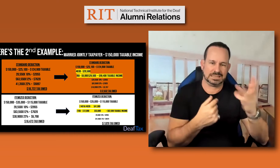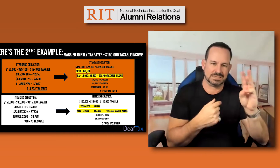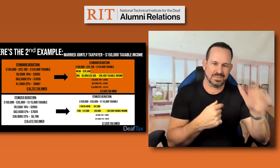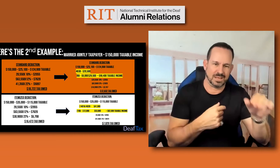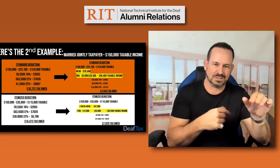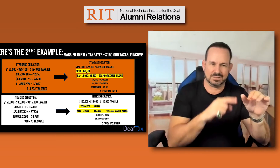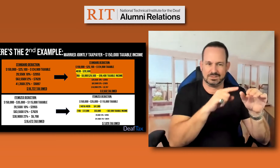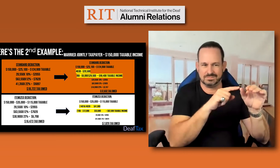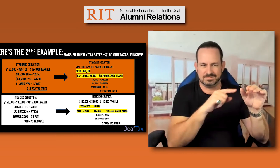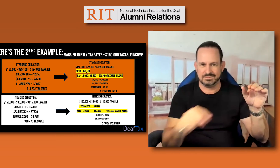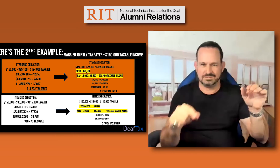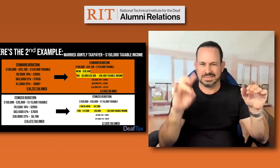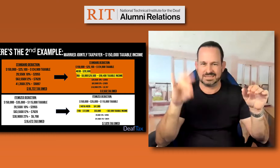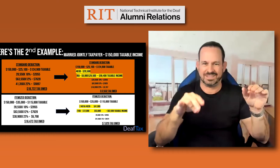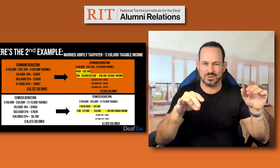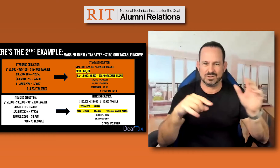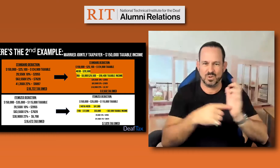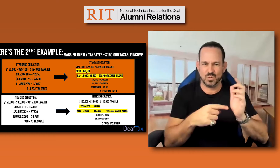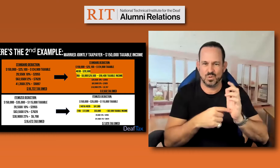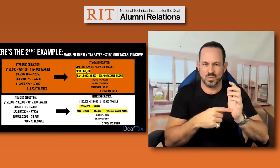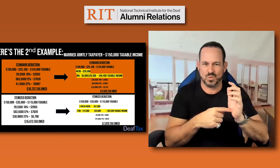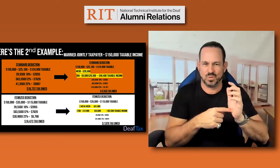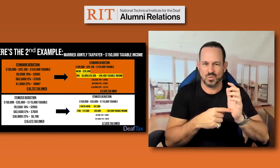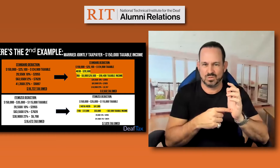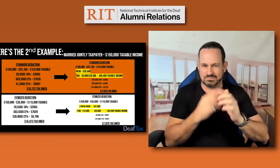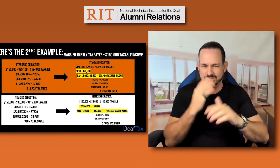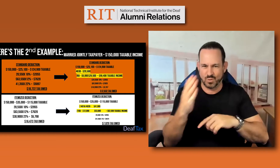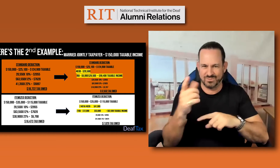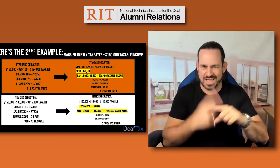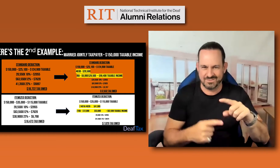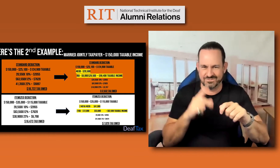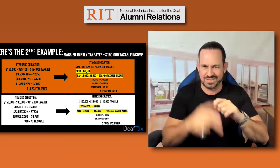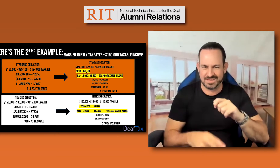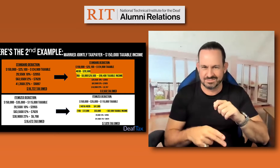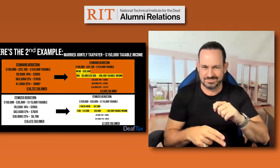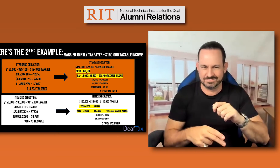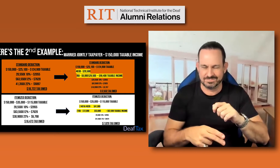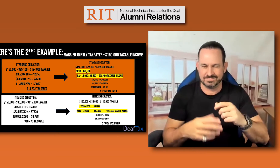So it went from 16,000 to 8,000 of how much is owed.